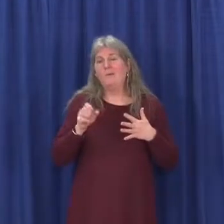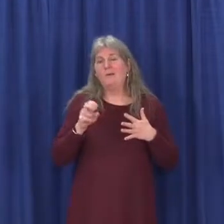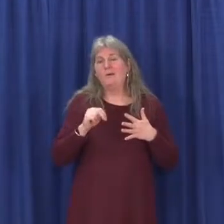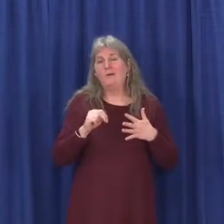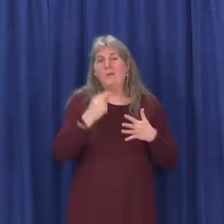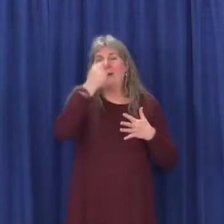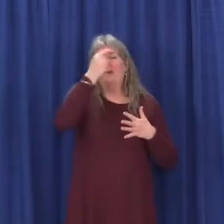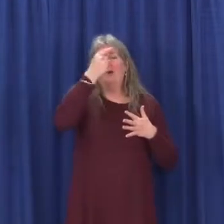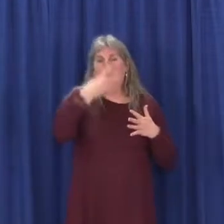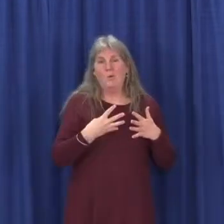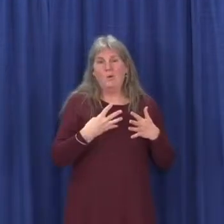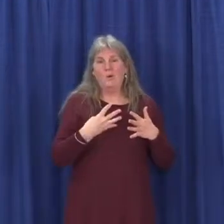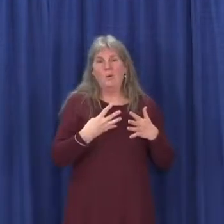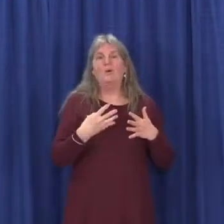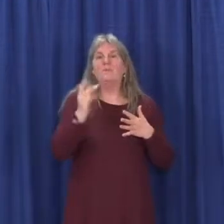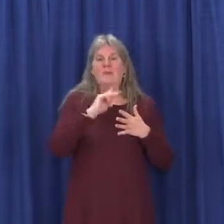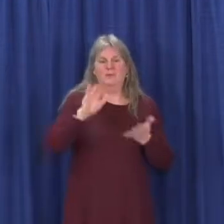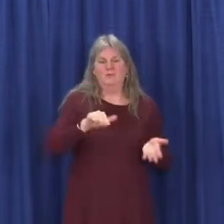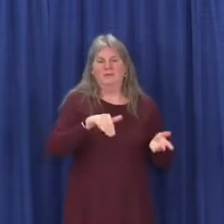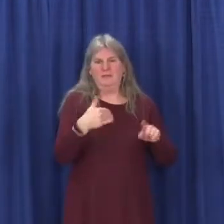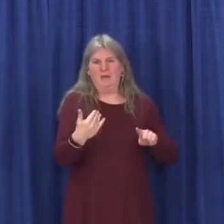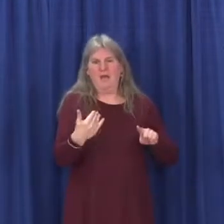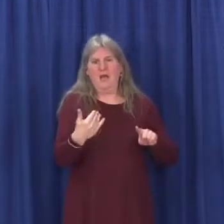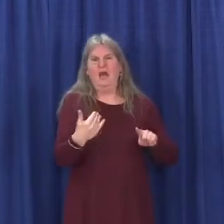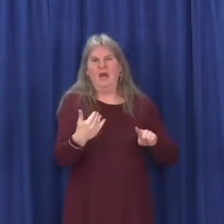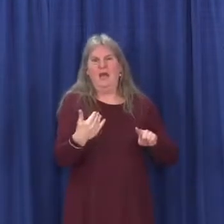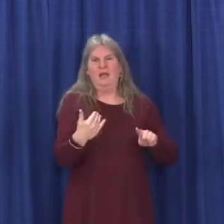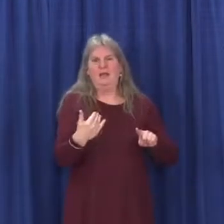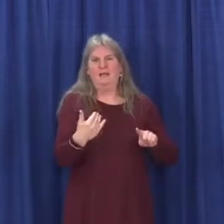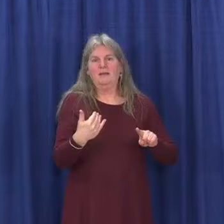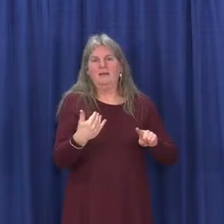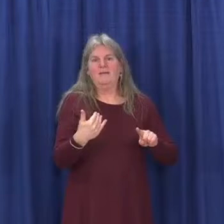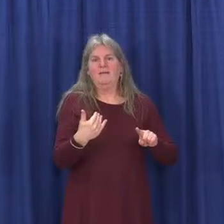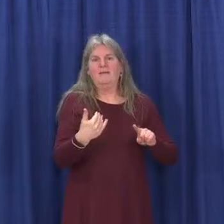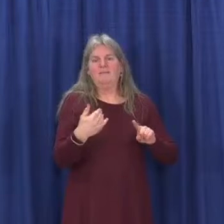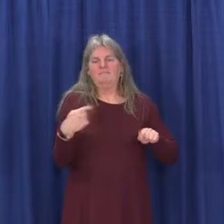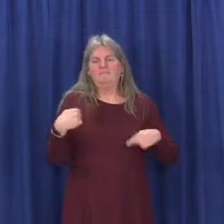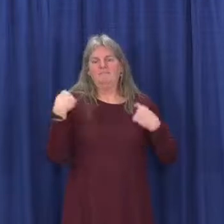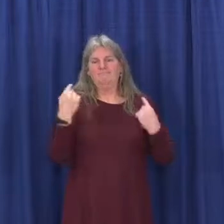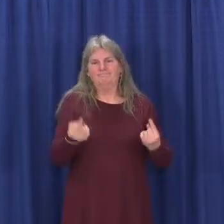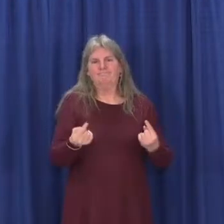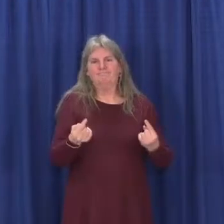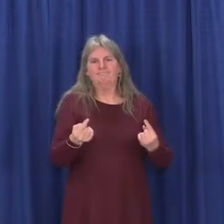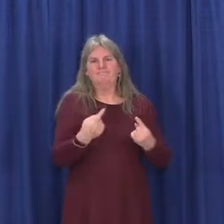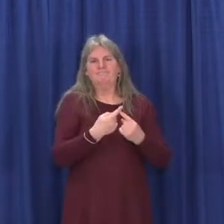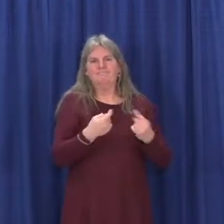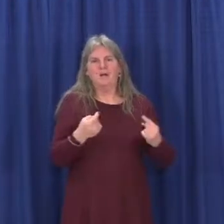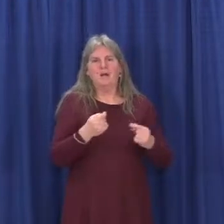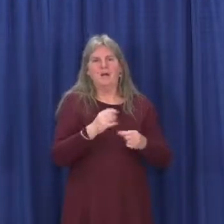COVID-19 deaths over the entire pandemic have occurred during this wave and we've had eight